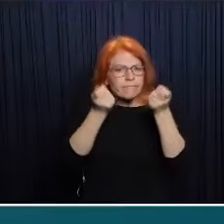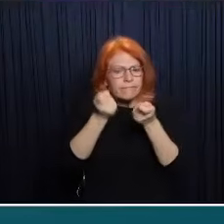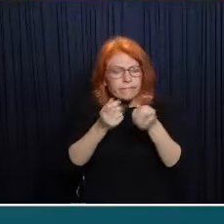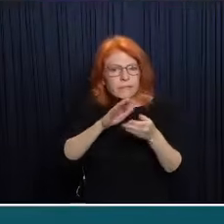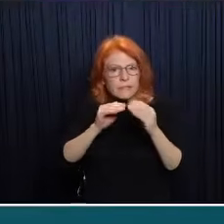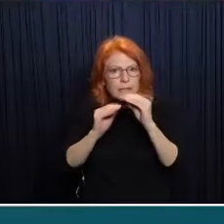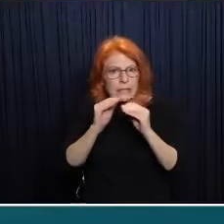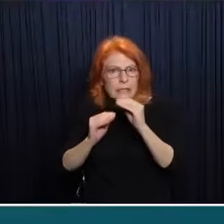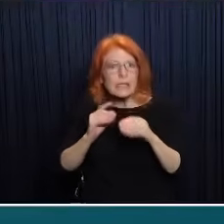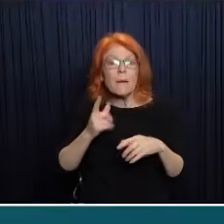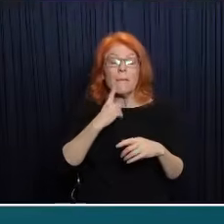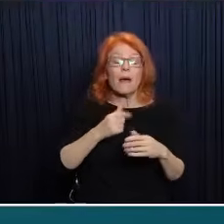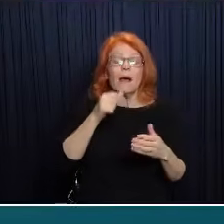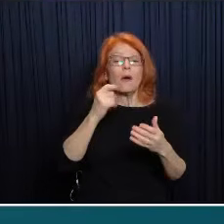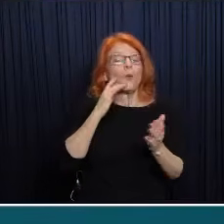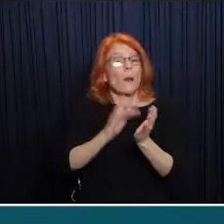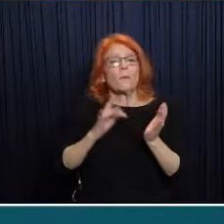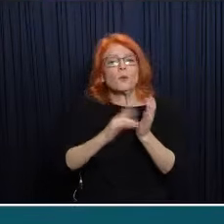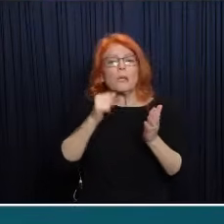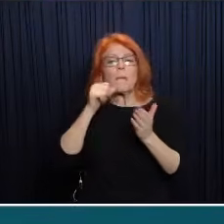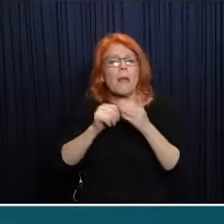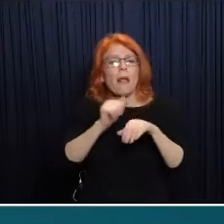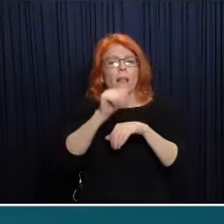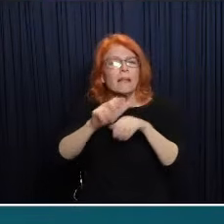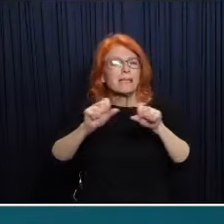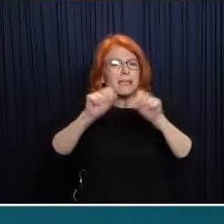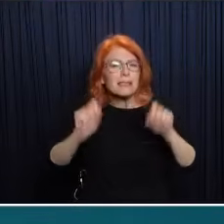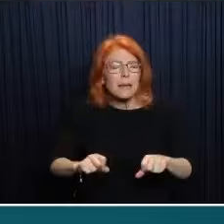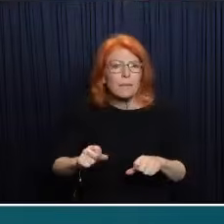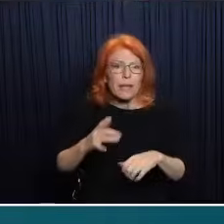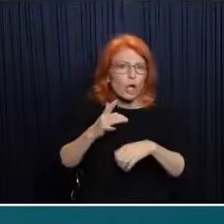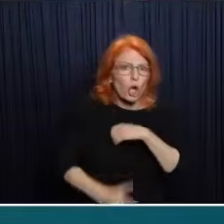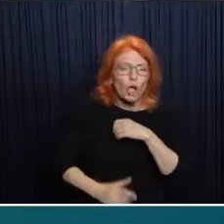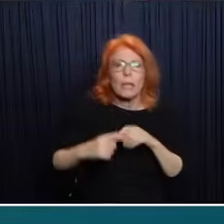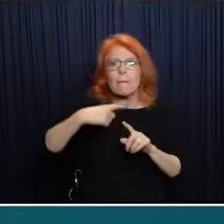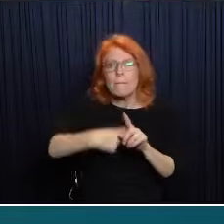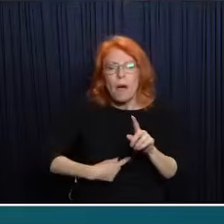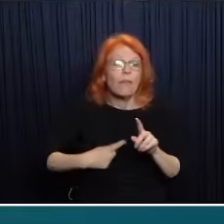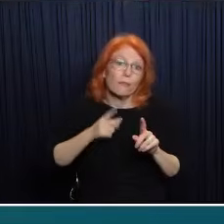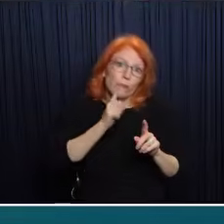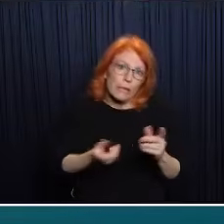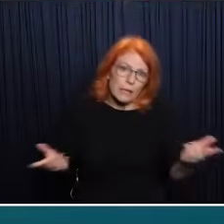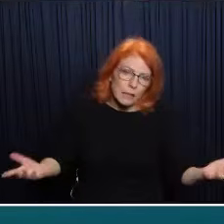MANAGED. WE HAVE COUNTY RECORDER JUSTIN HEAP CLEANING UP THE VOTER